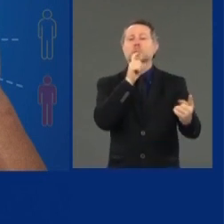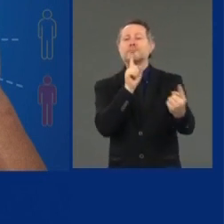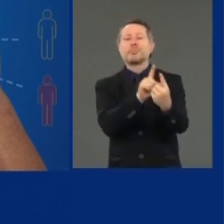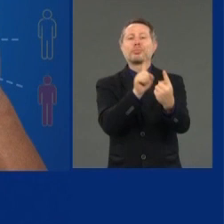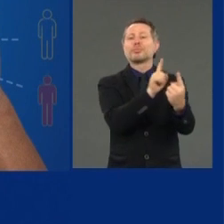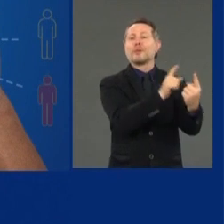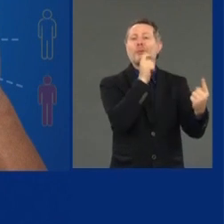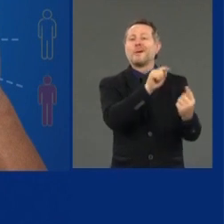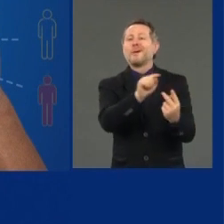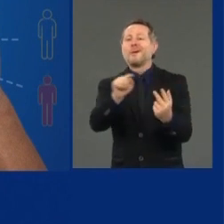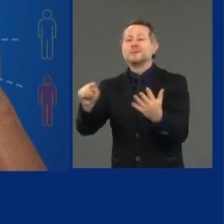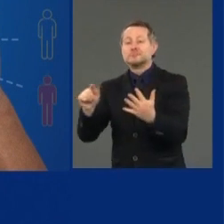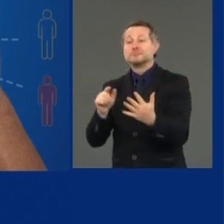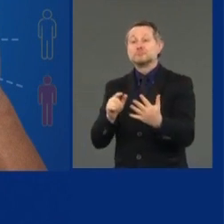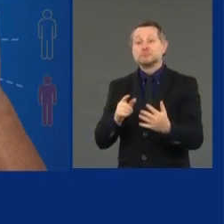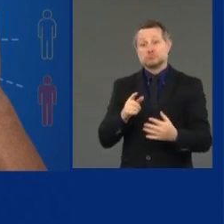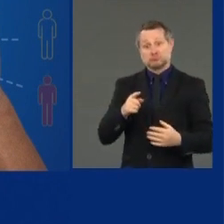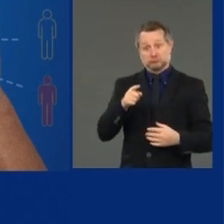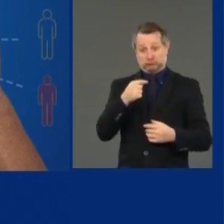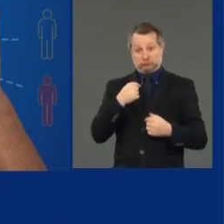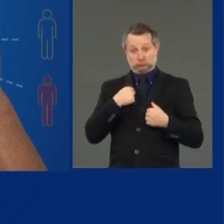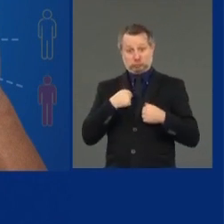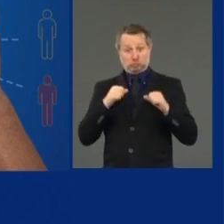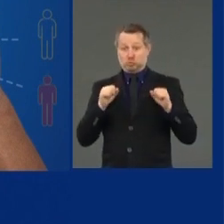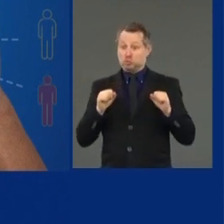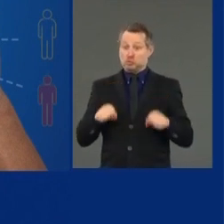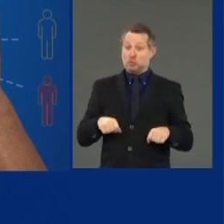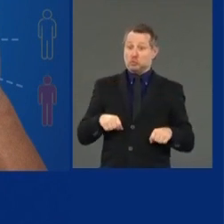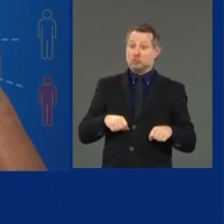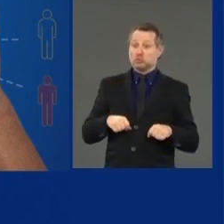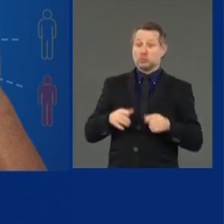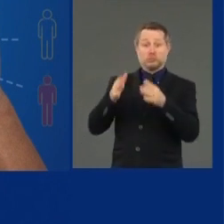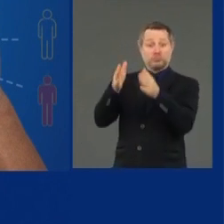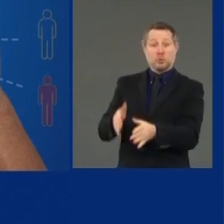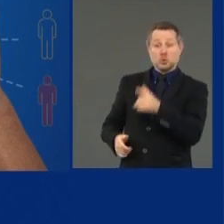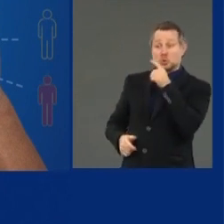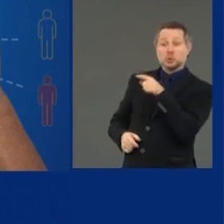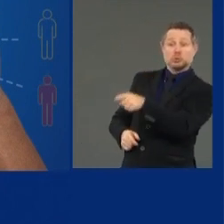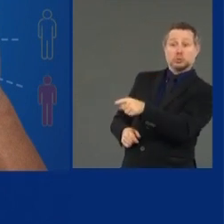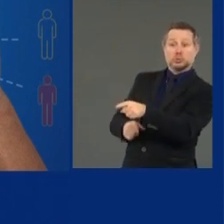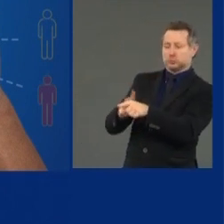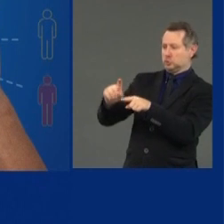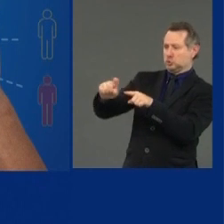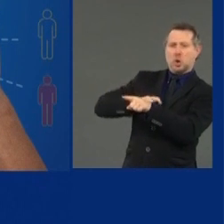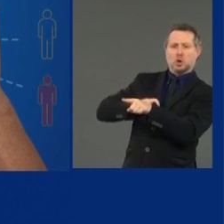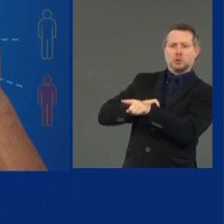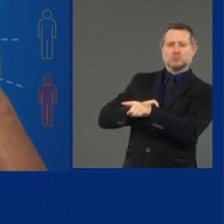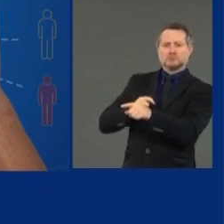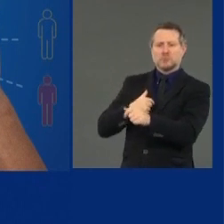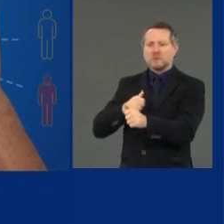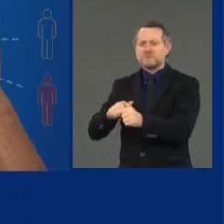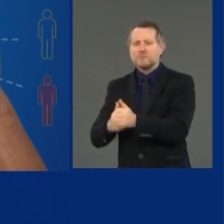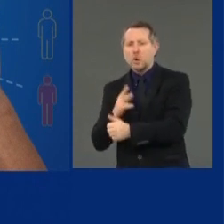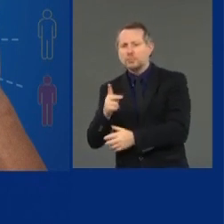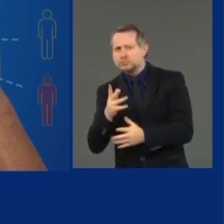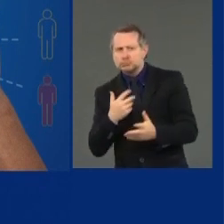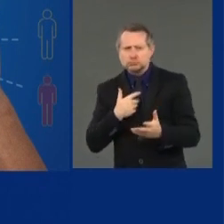PERSON AND ASK WHO THEY MAY HAVE